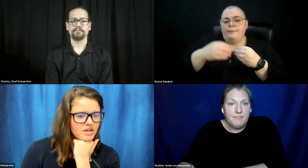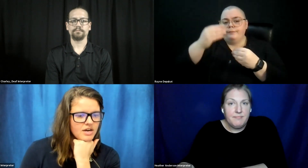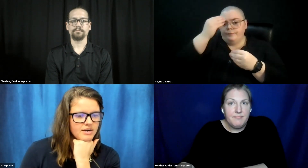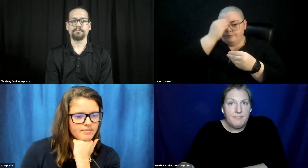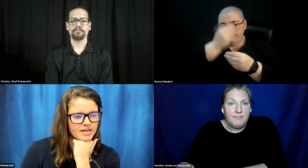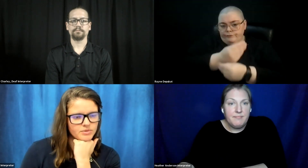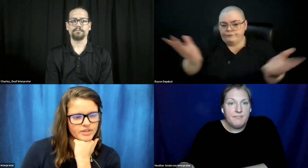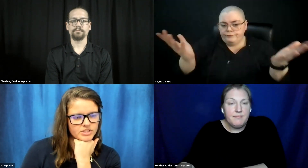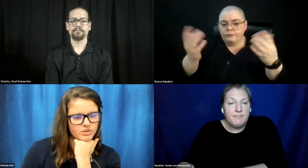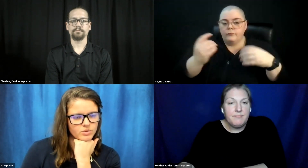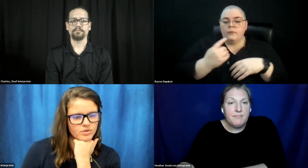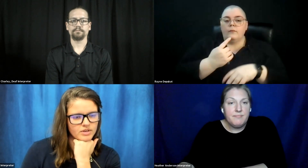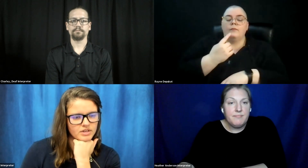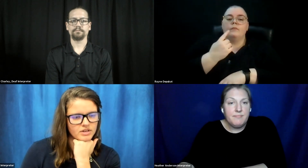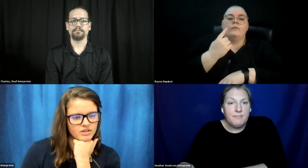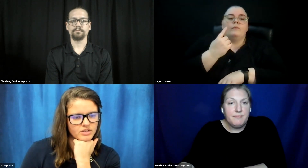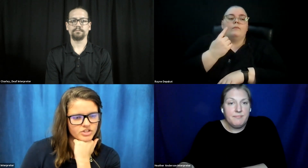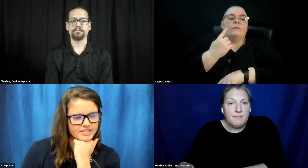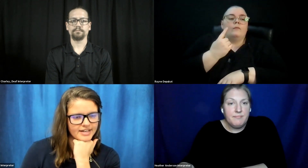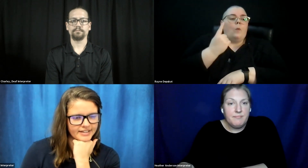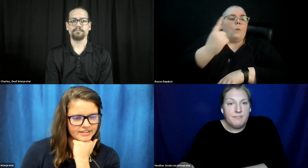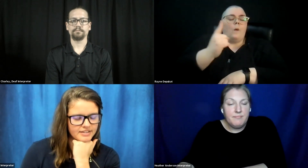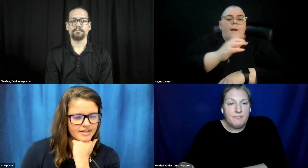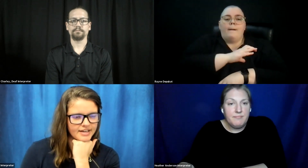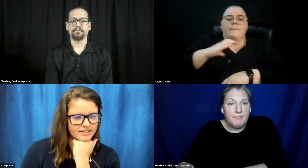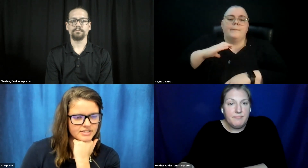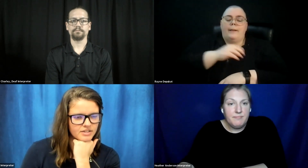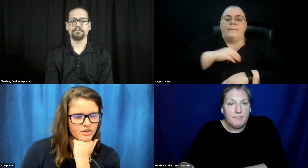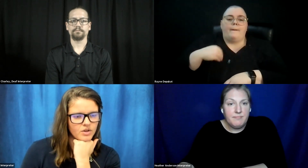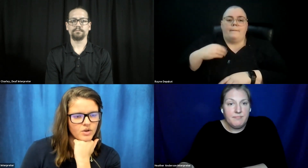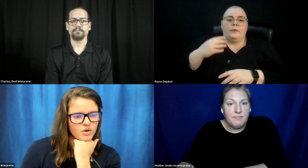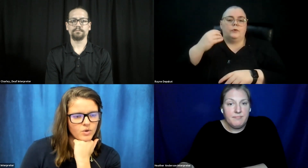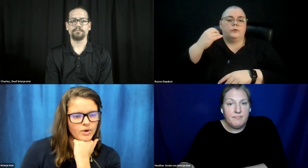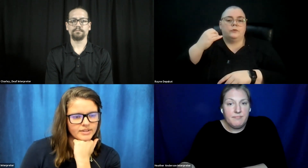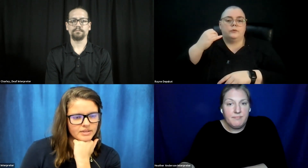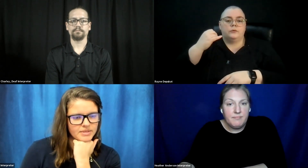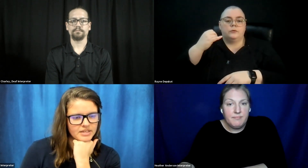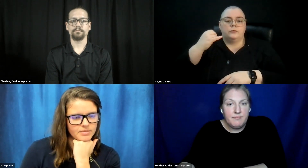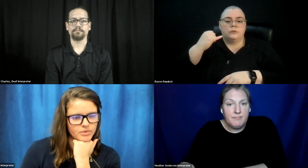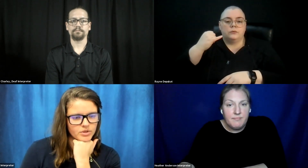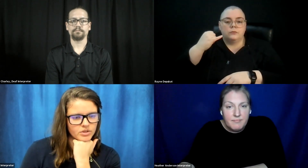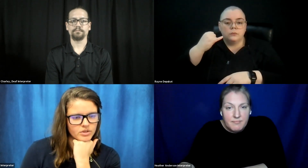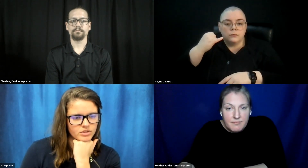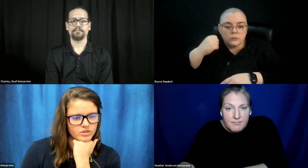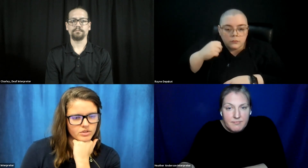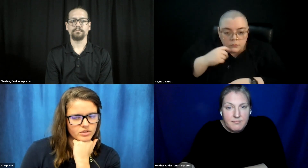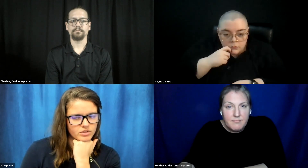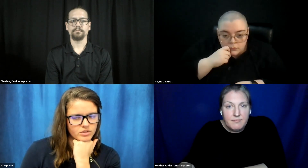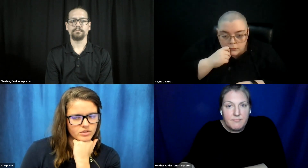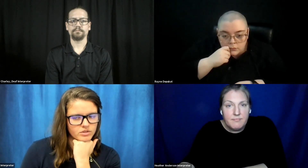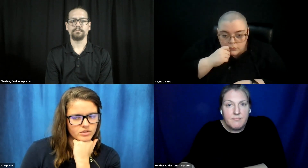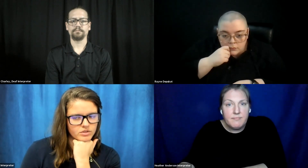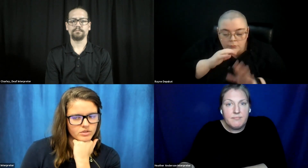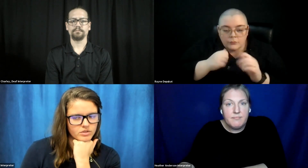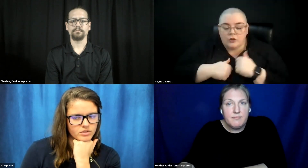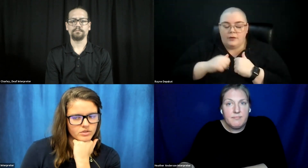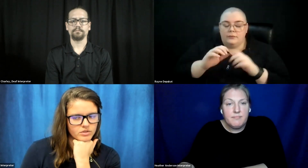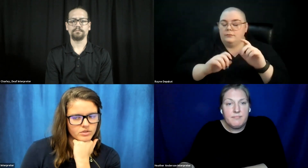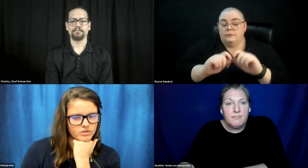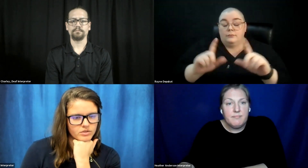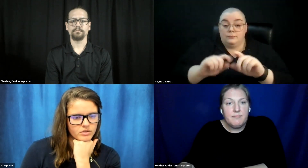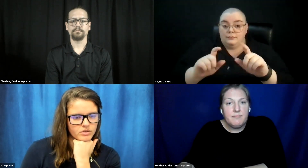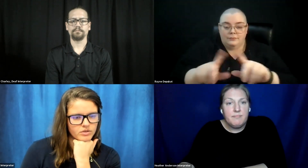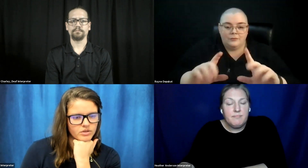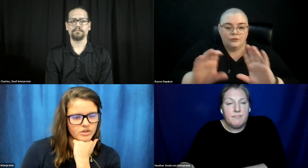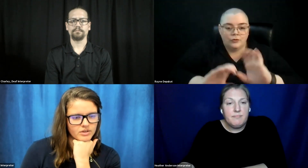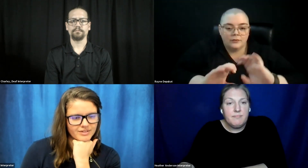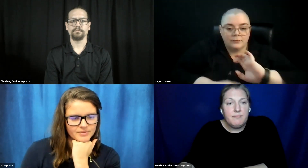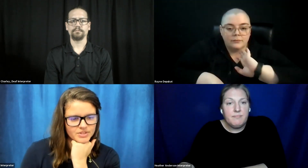I'm going to just add that one committee member.